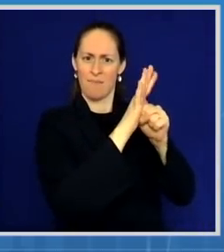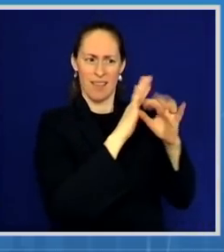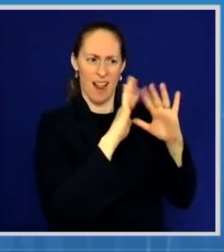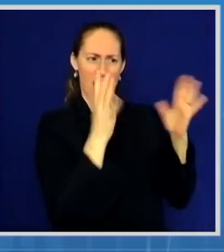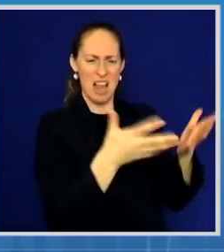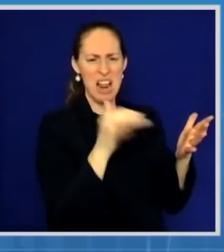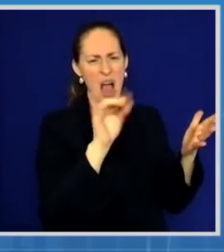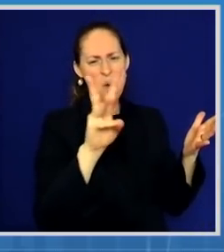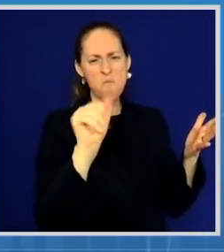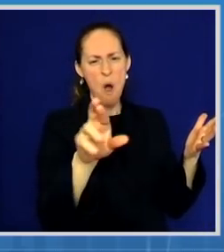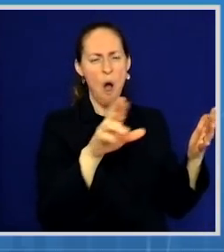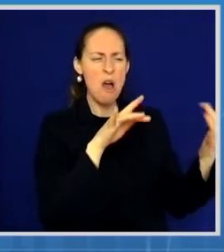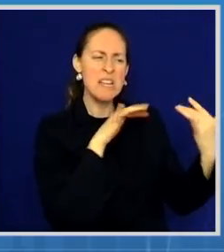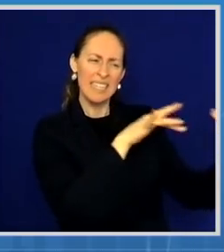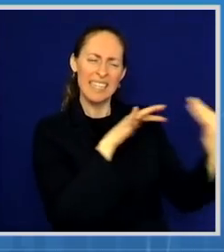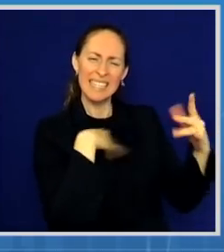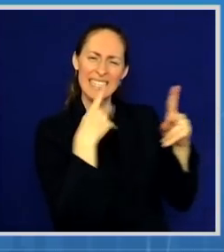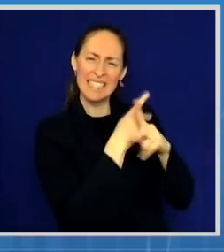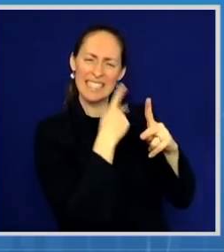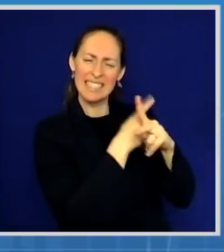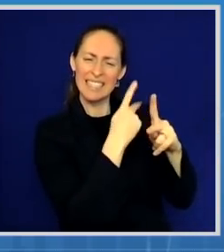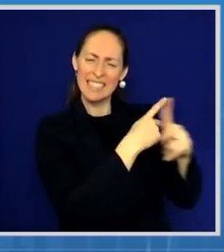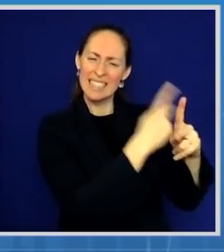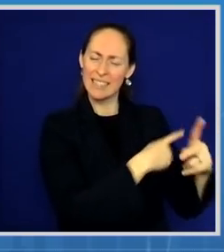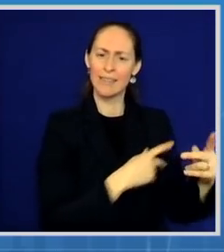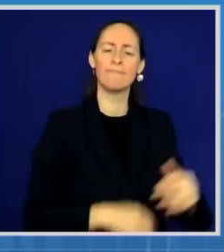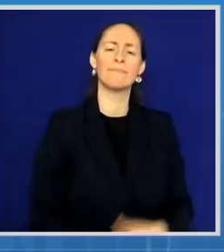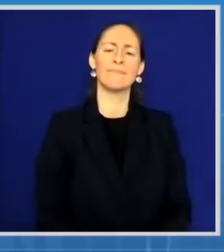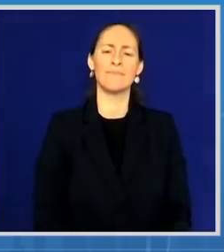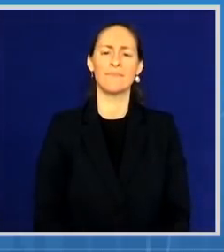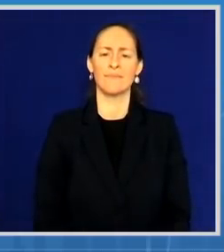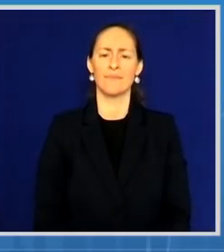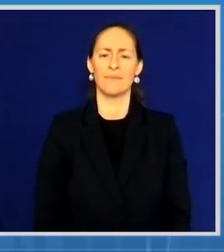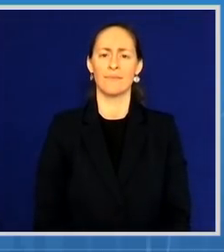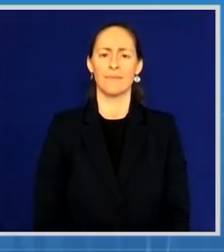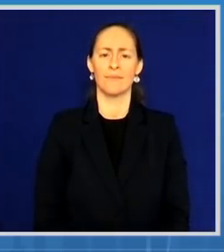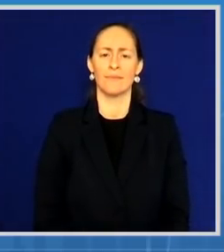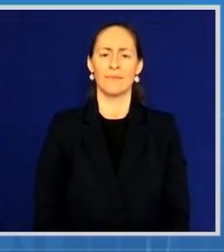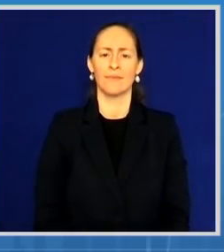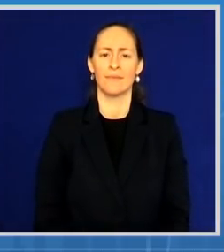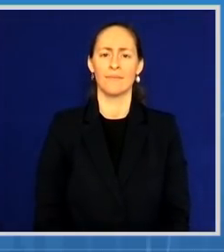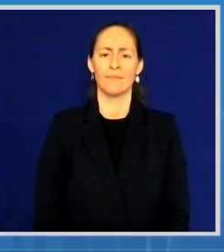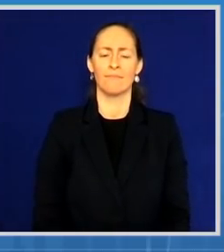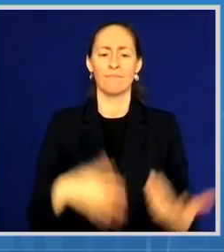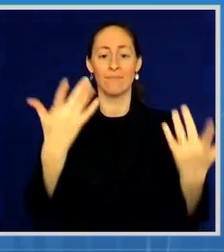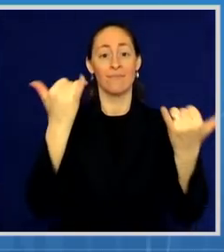We beat the president's aggressive goal of 200 million shots in his first 100 days,